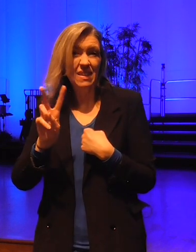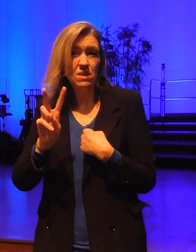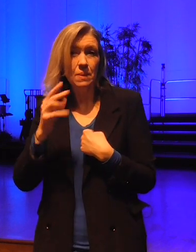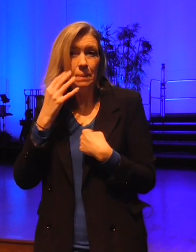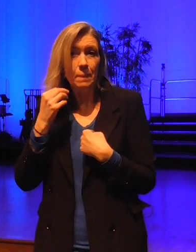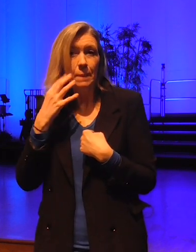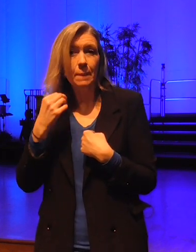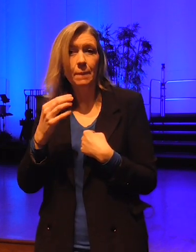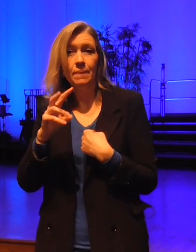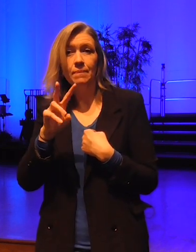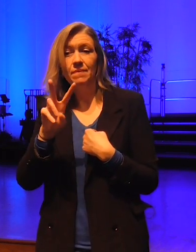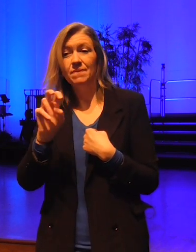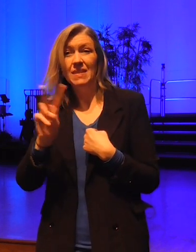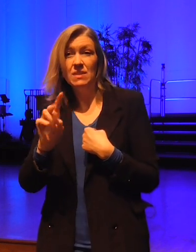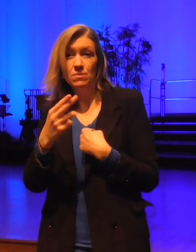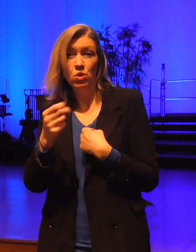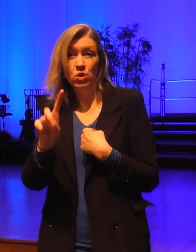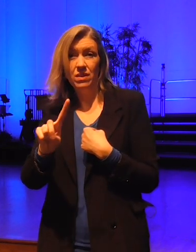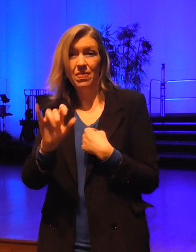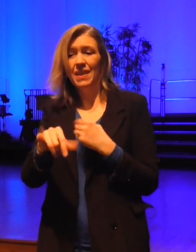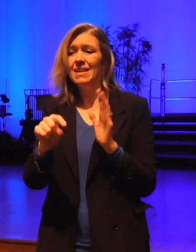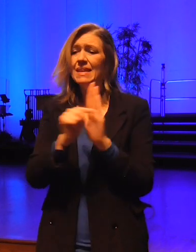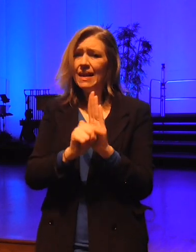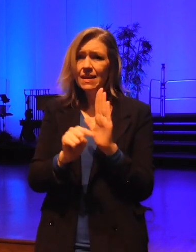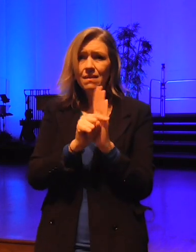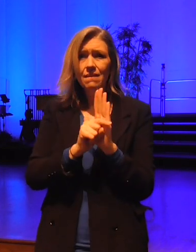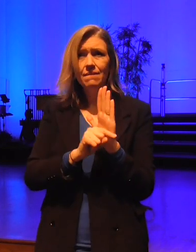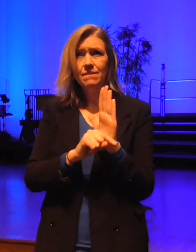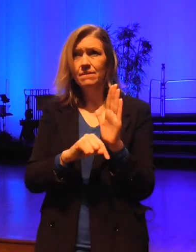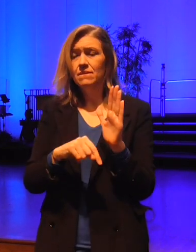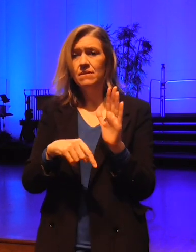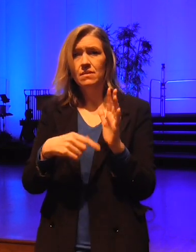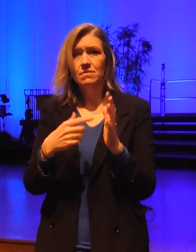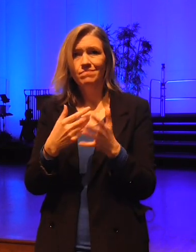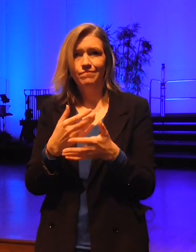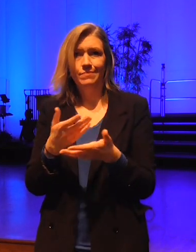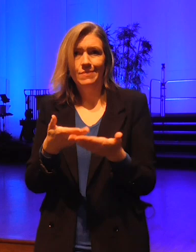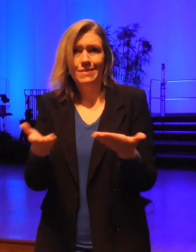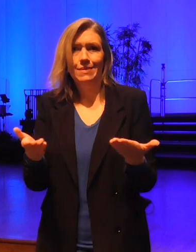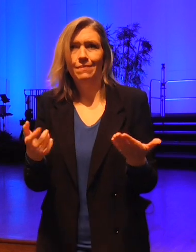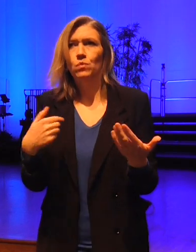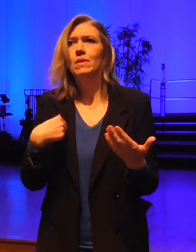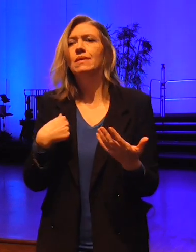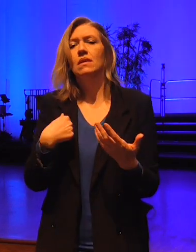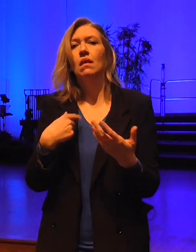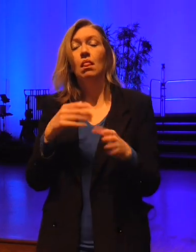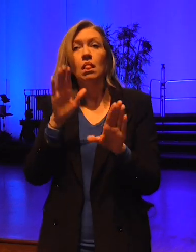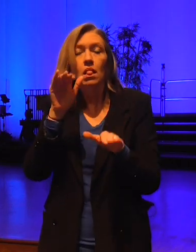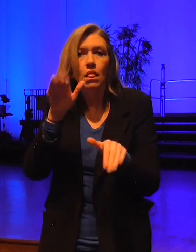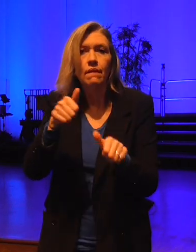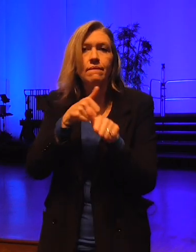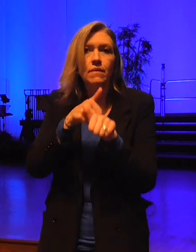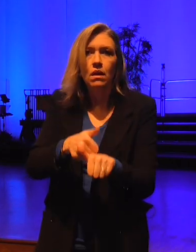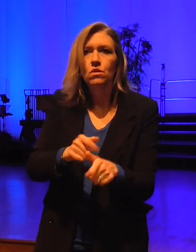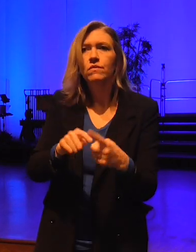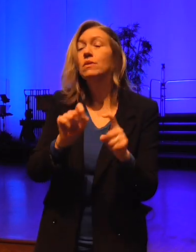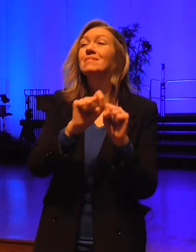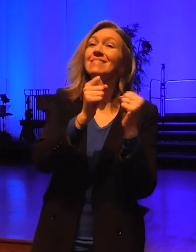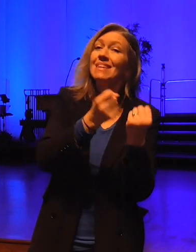you know what that we bought into either from society or from what someone else told us what